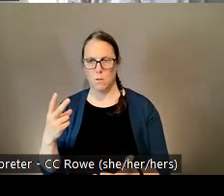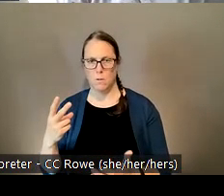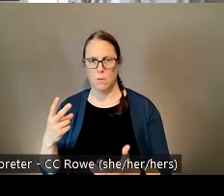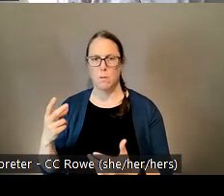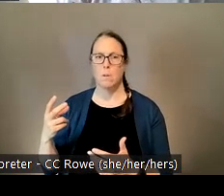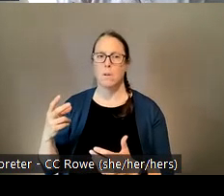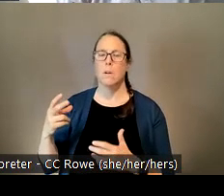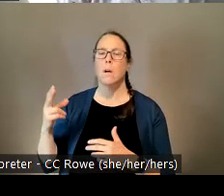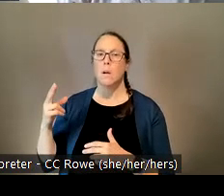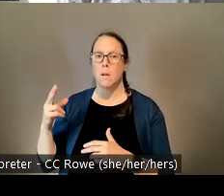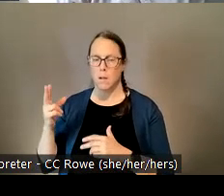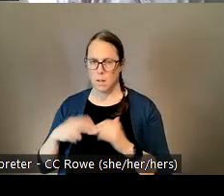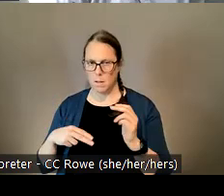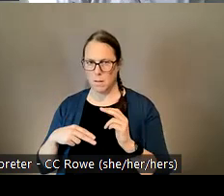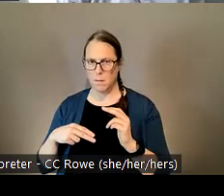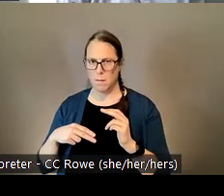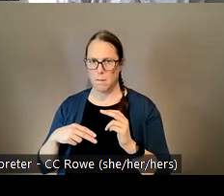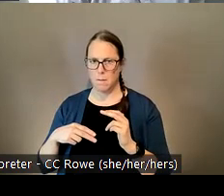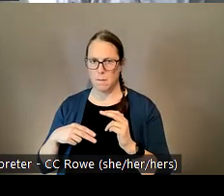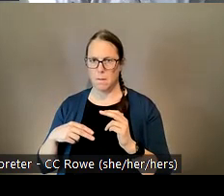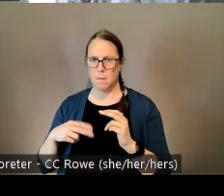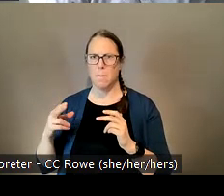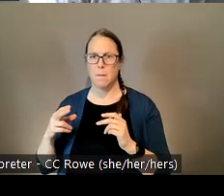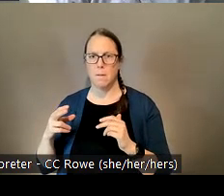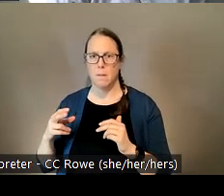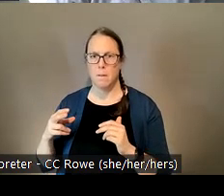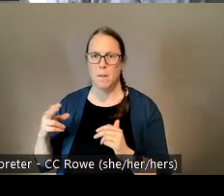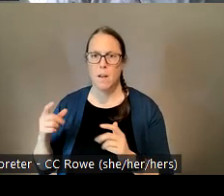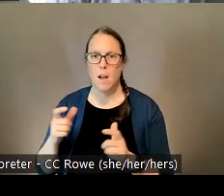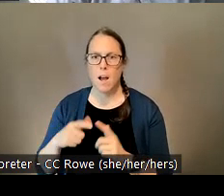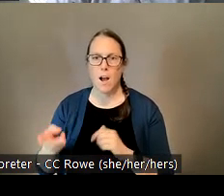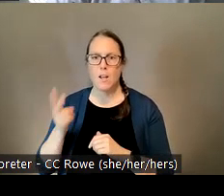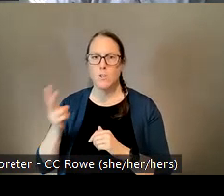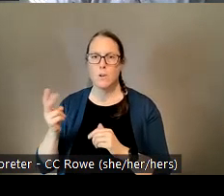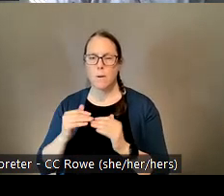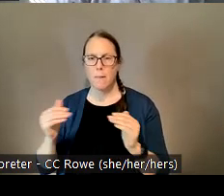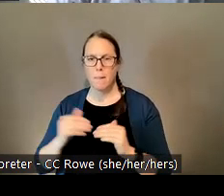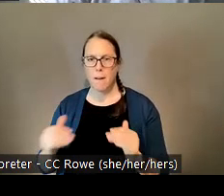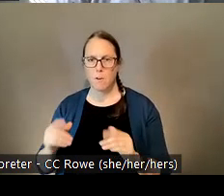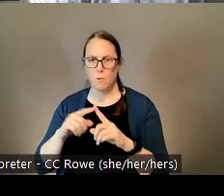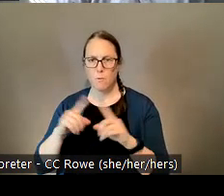of a body of water, beneath a blue sky. Across the top of the photo in the large white letters it reads, "The Kennedy Center Welcomes You!"